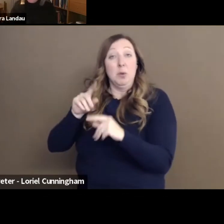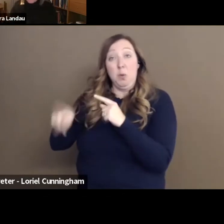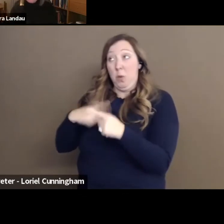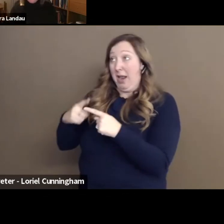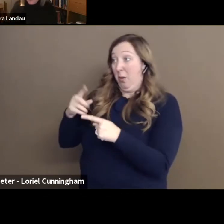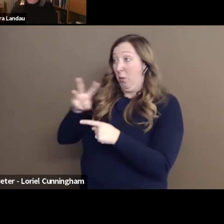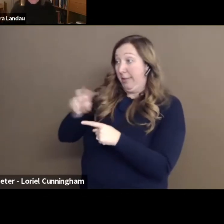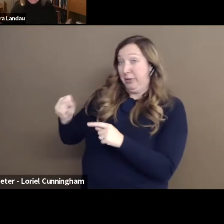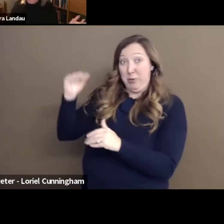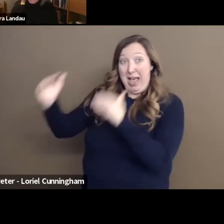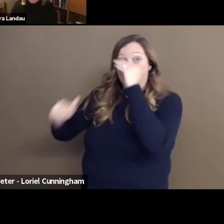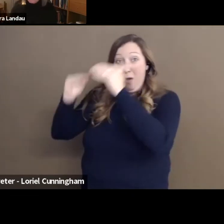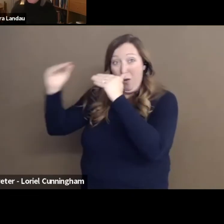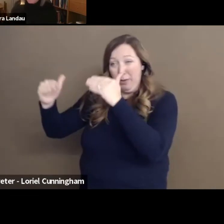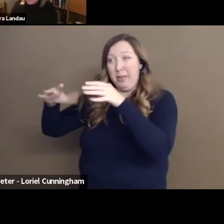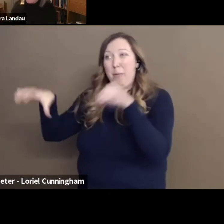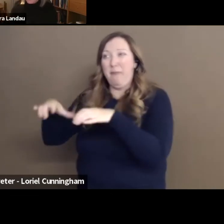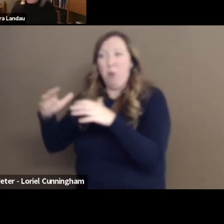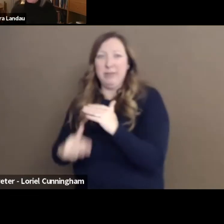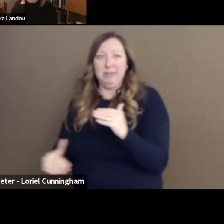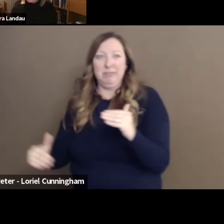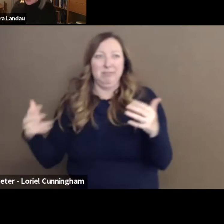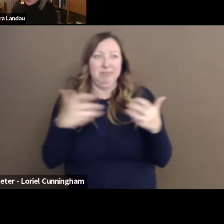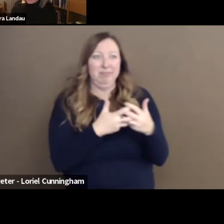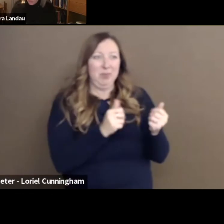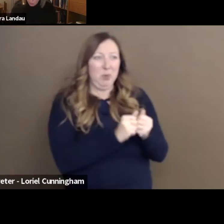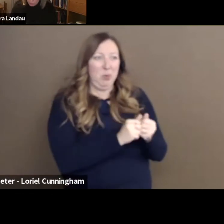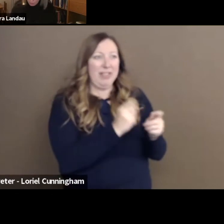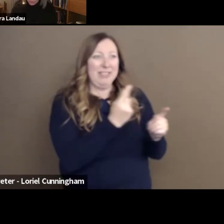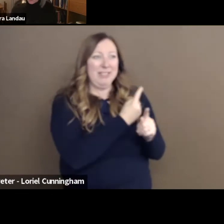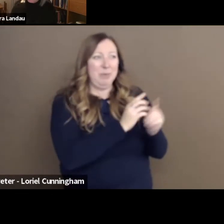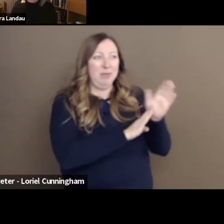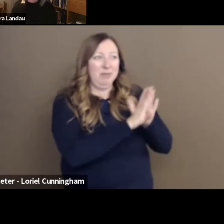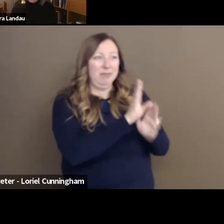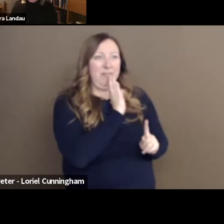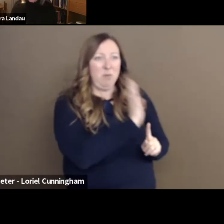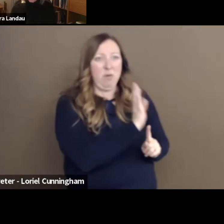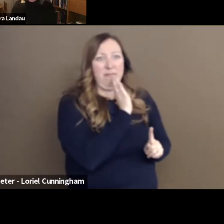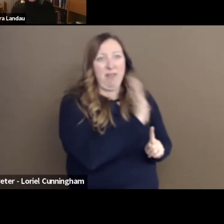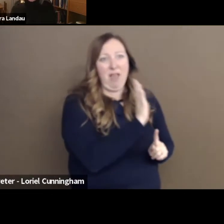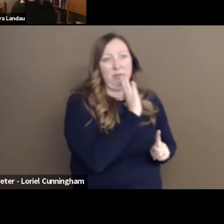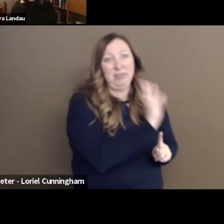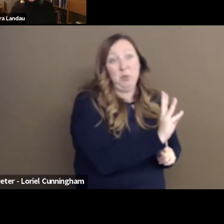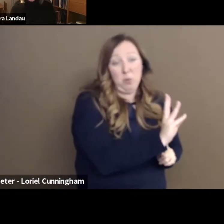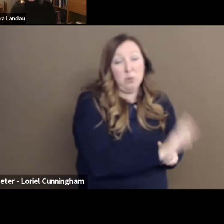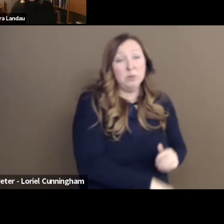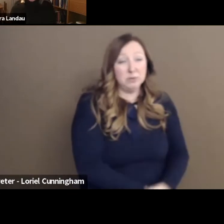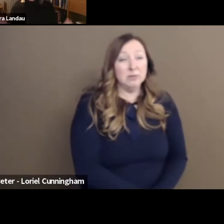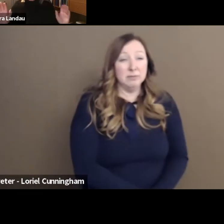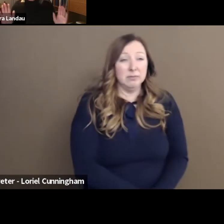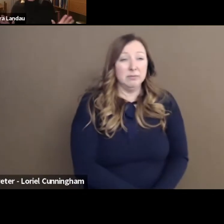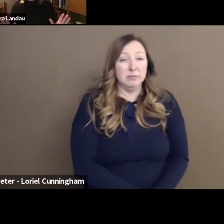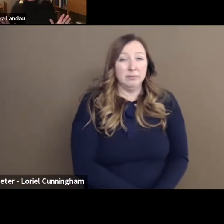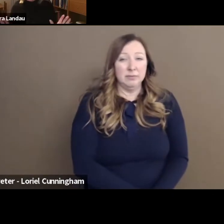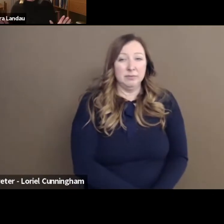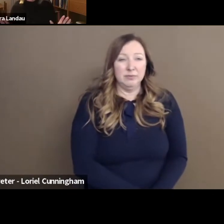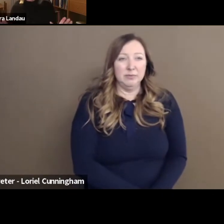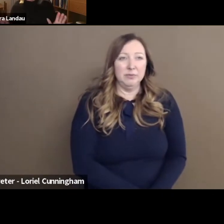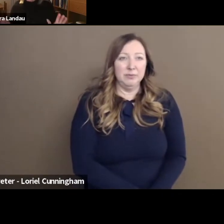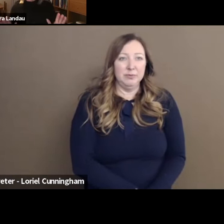basically the way a four or five or six year old typically developing individual would perform okay